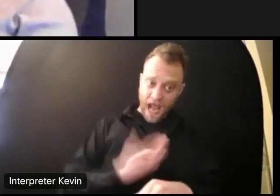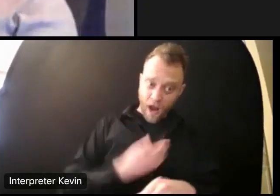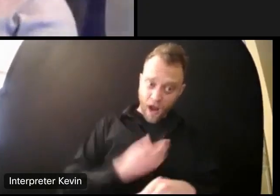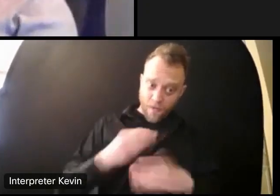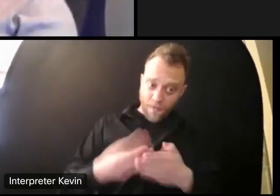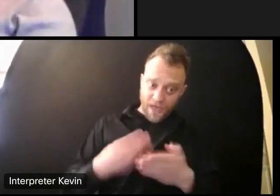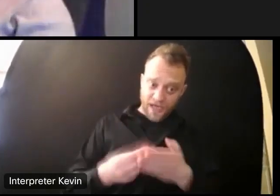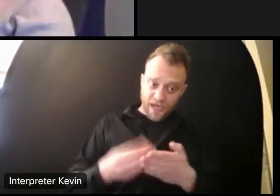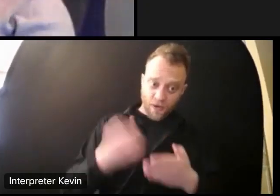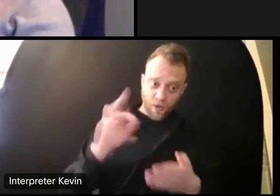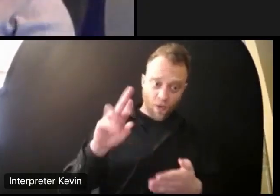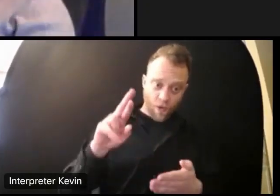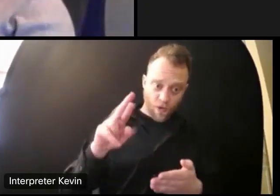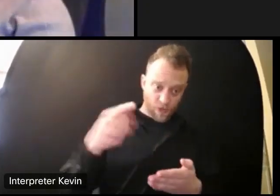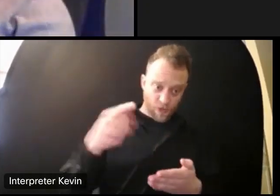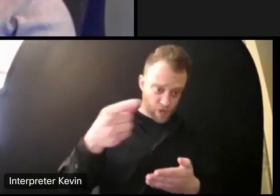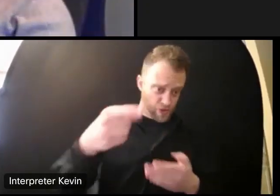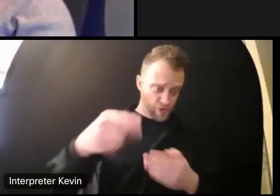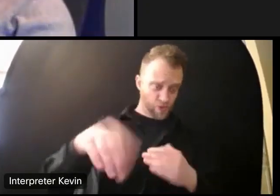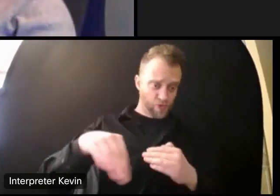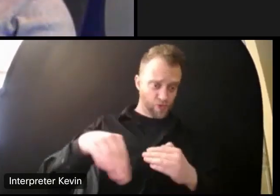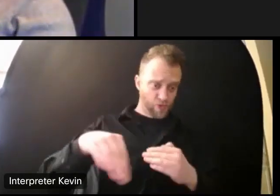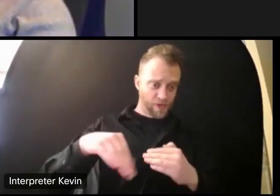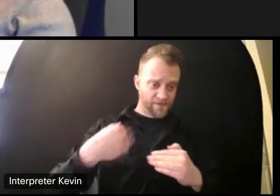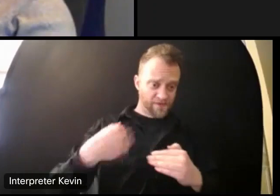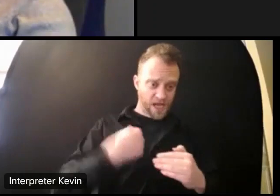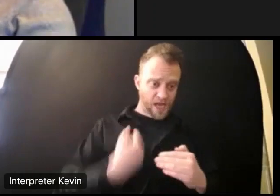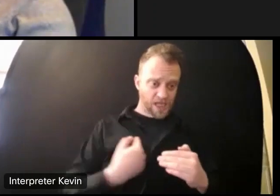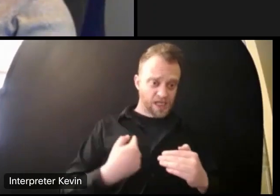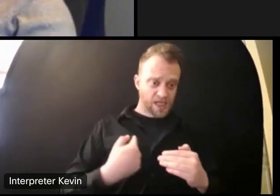(Boese) That's a great question. Dawn, I'm letting you take that one. (Dickerson) Yeah,